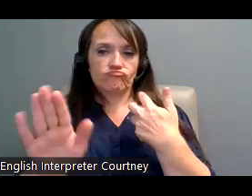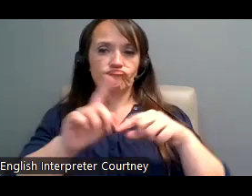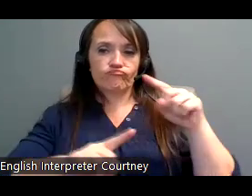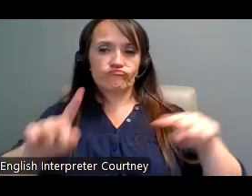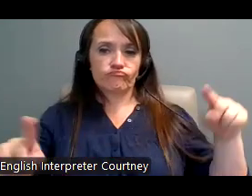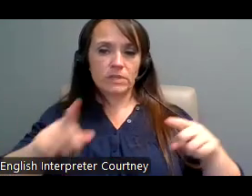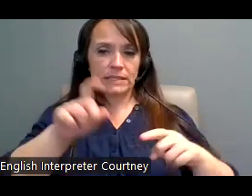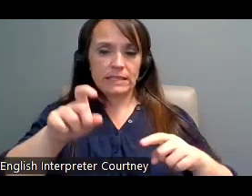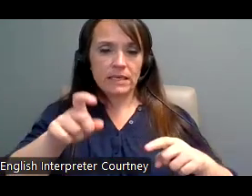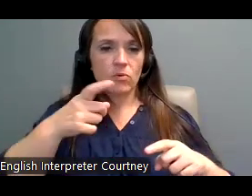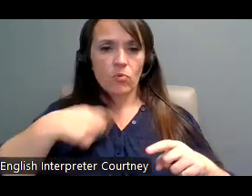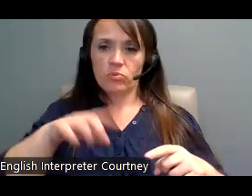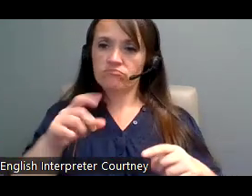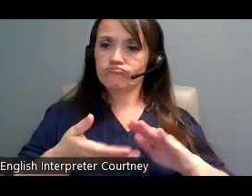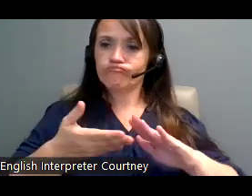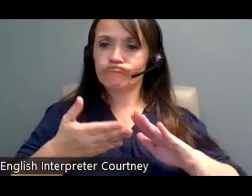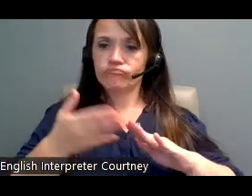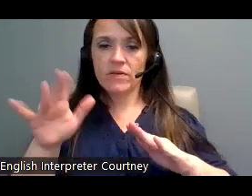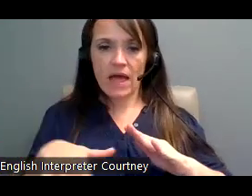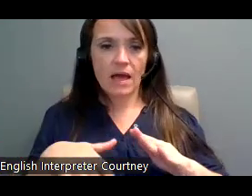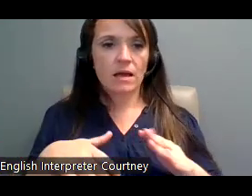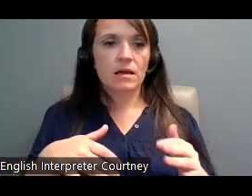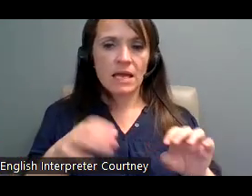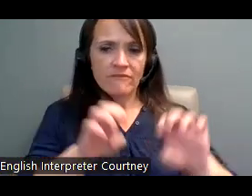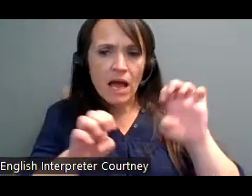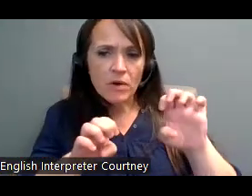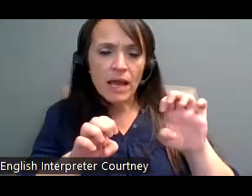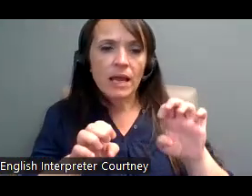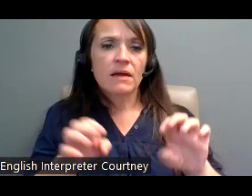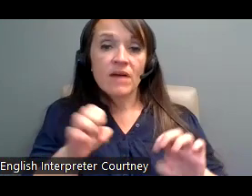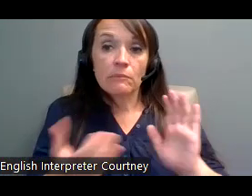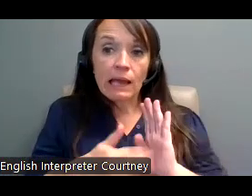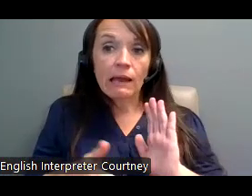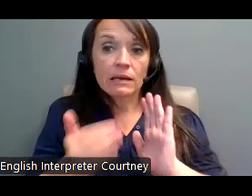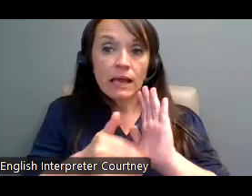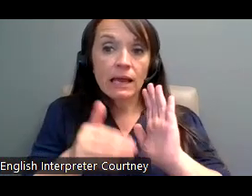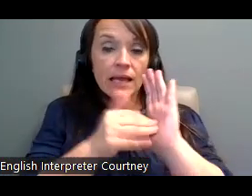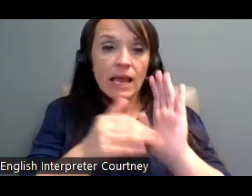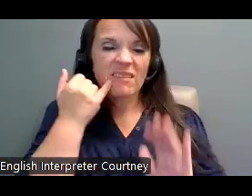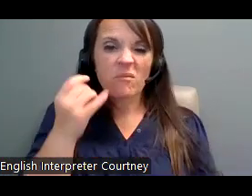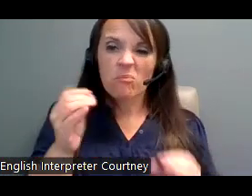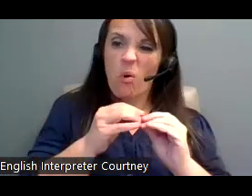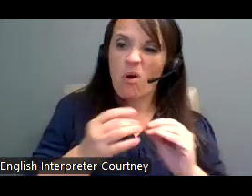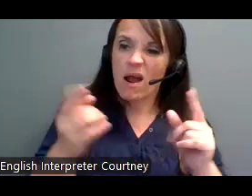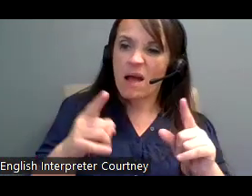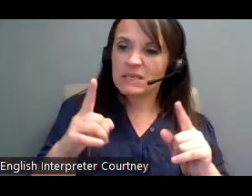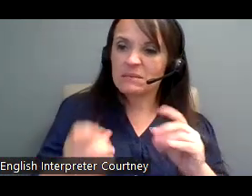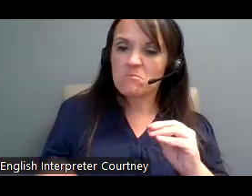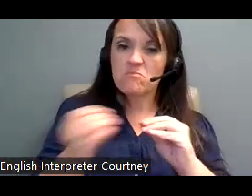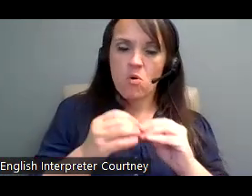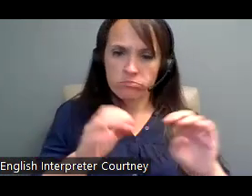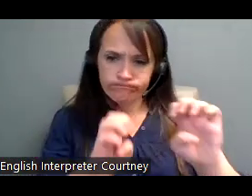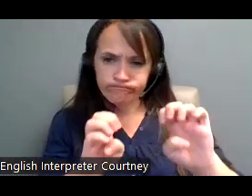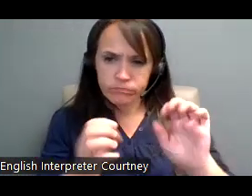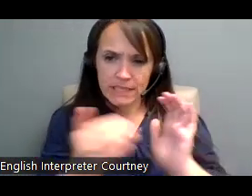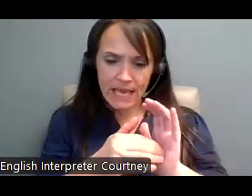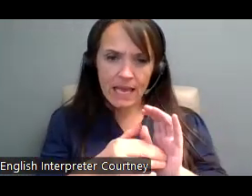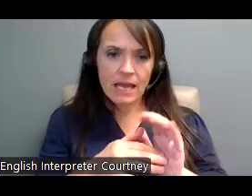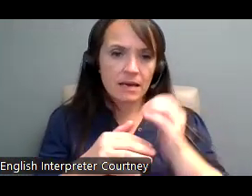continue evaluating, reevaluating for additional services to prevent institutional placement.